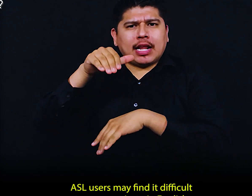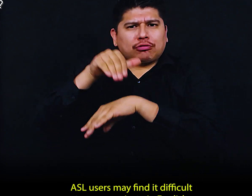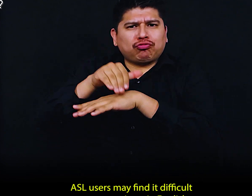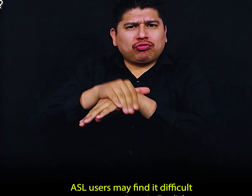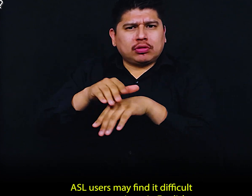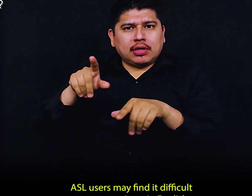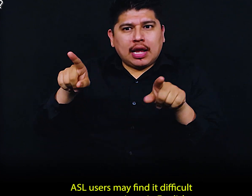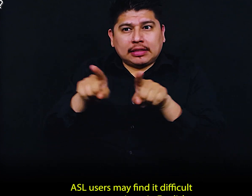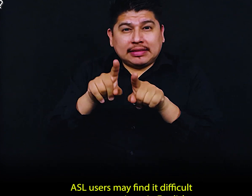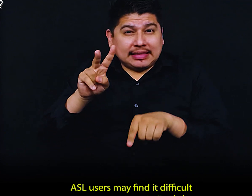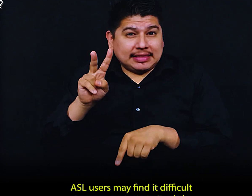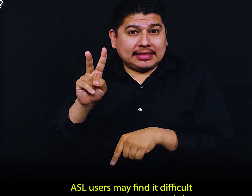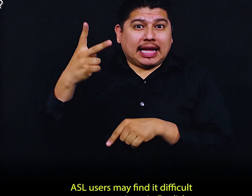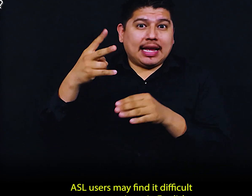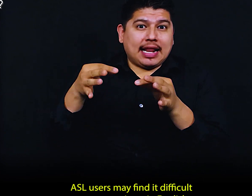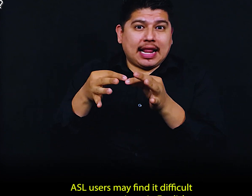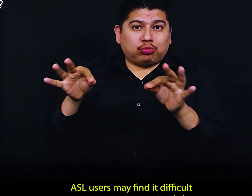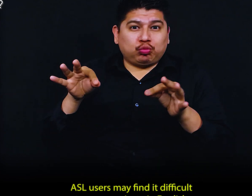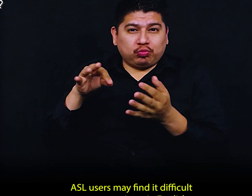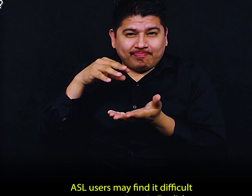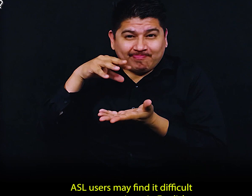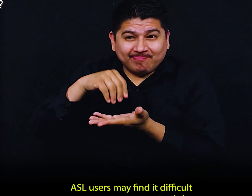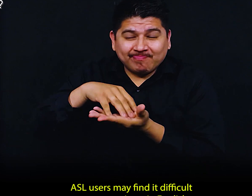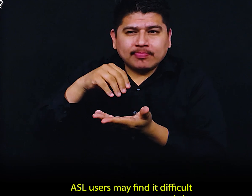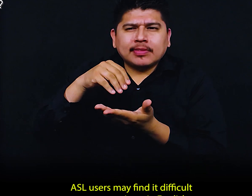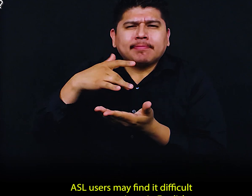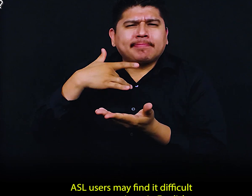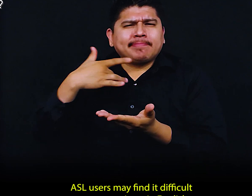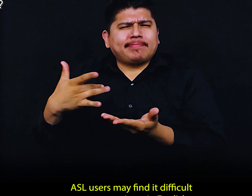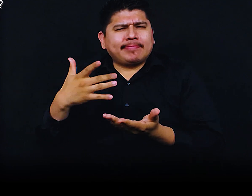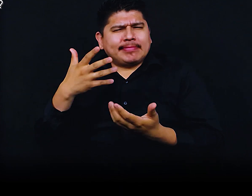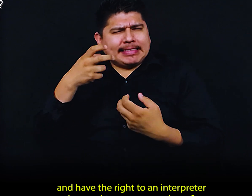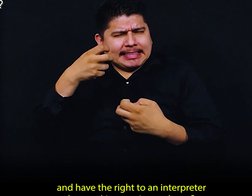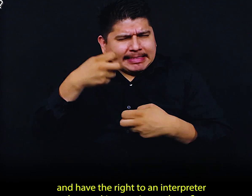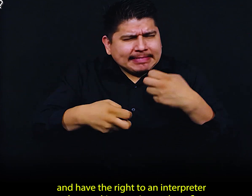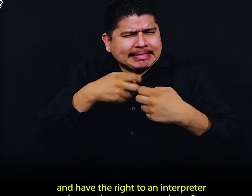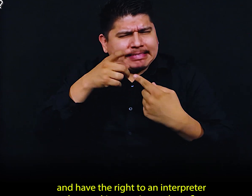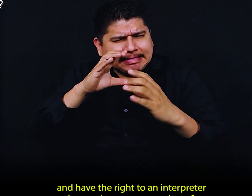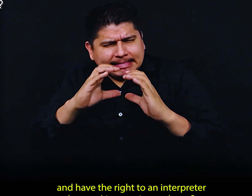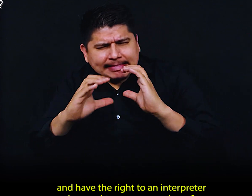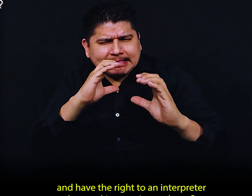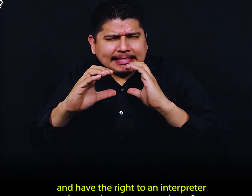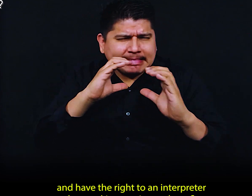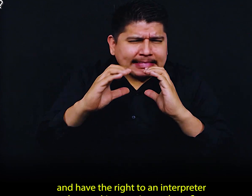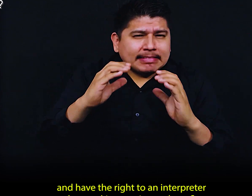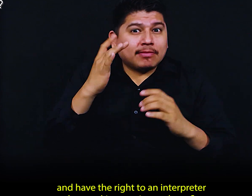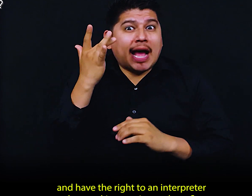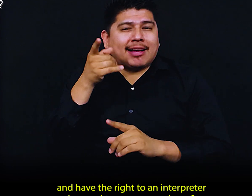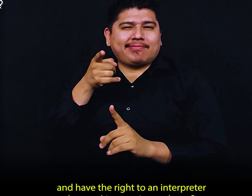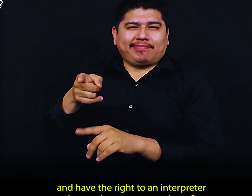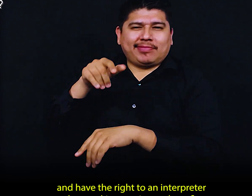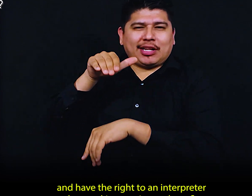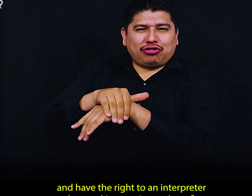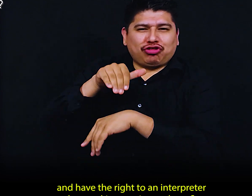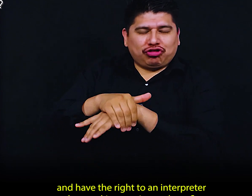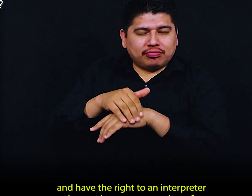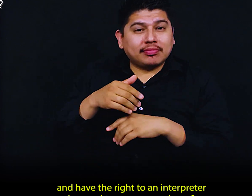ASL users may find it difficult to communicate in English and have the right to an interpreter when seeking services or benefits